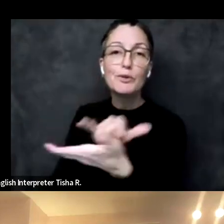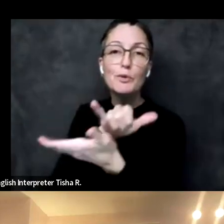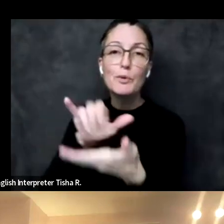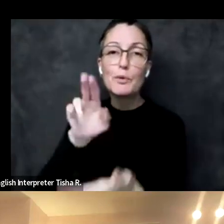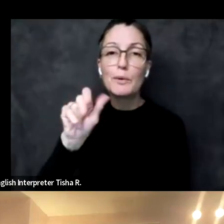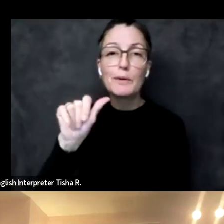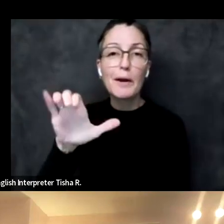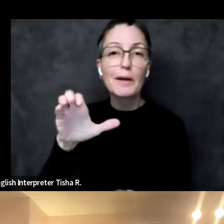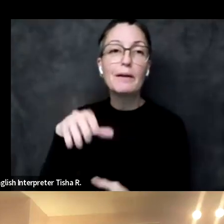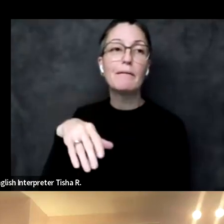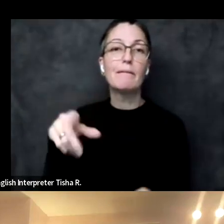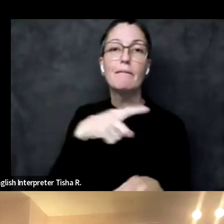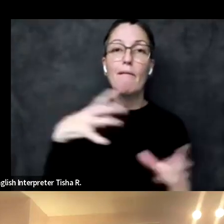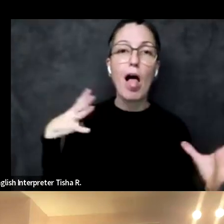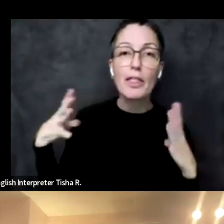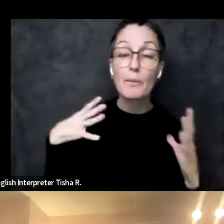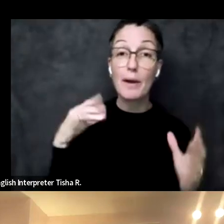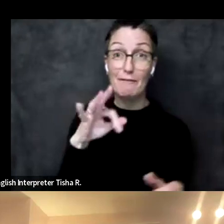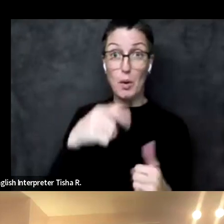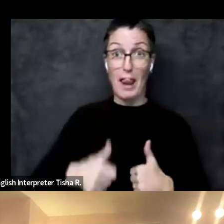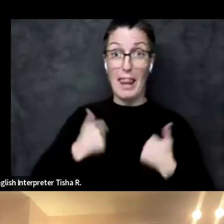It's very difficult when you don't live in the bigger cities,